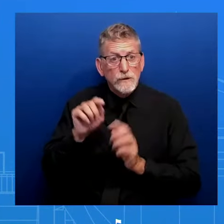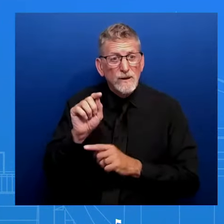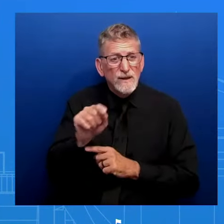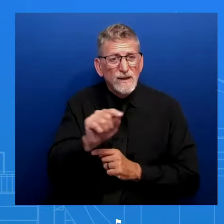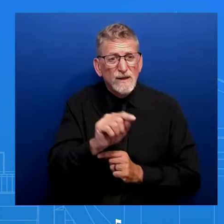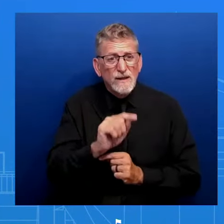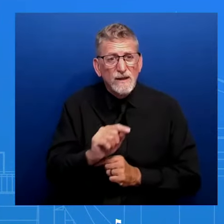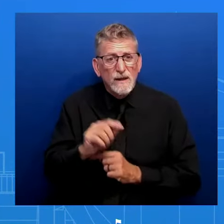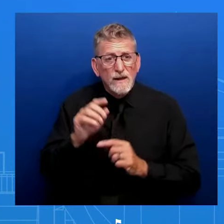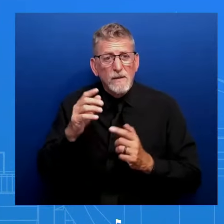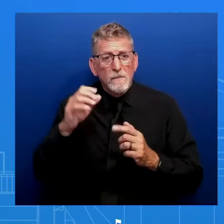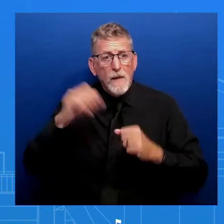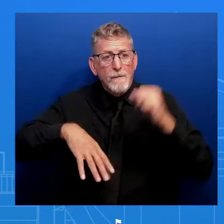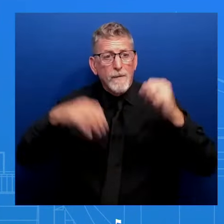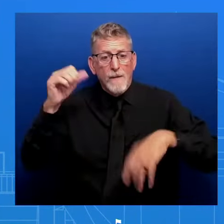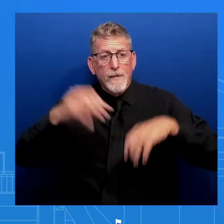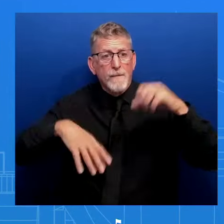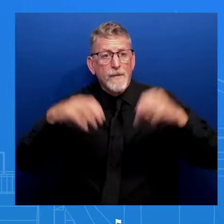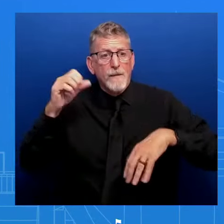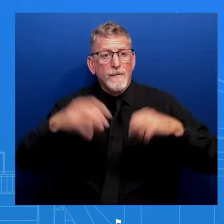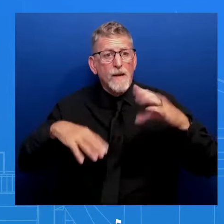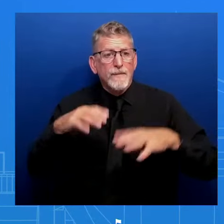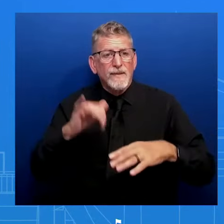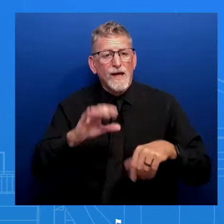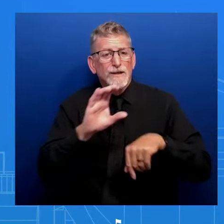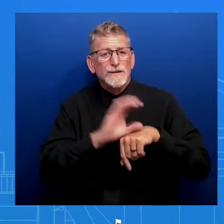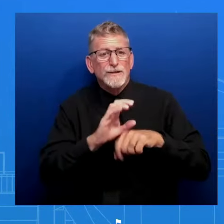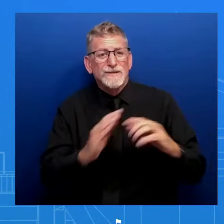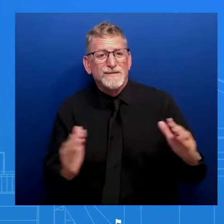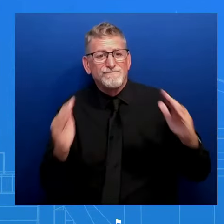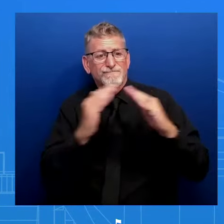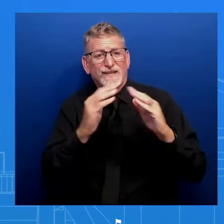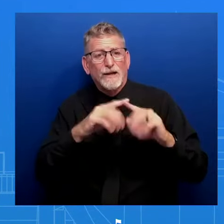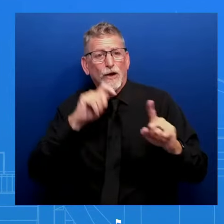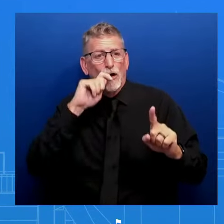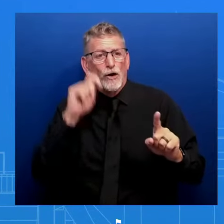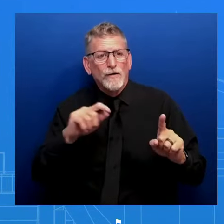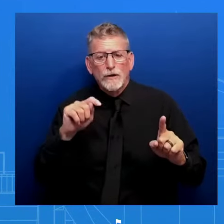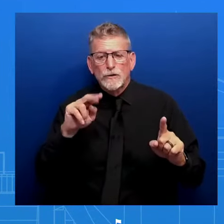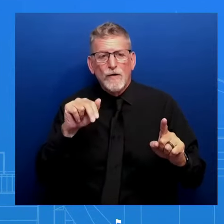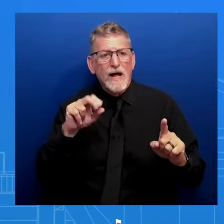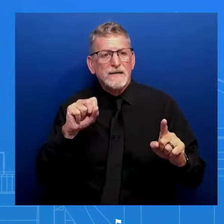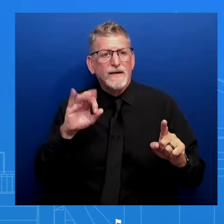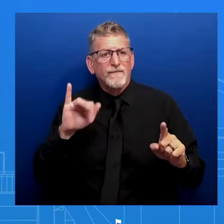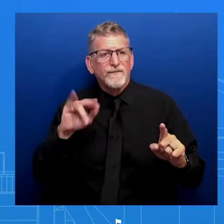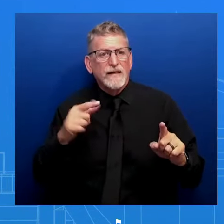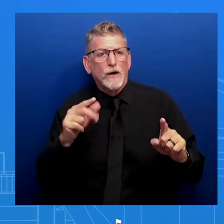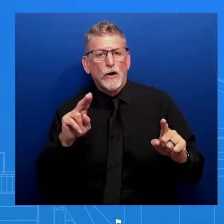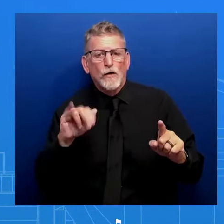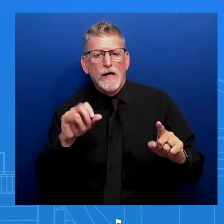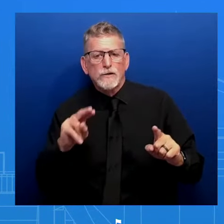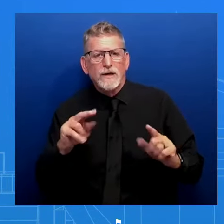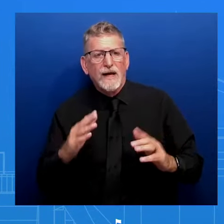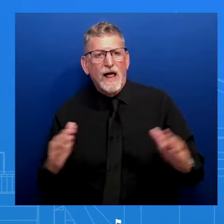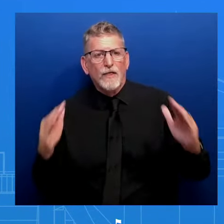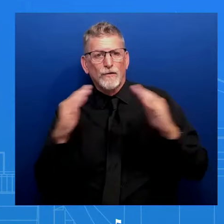A few days ago, it happened -- this big, beautiful cathedral bombed out. Some debate over whether it was Russian missiles